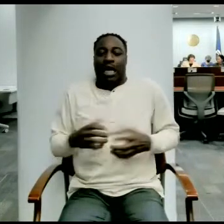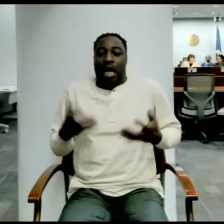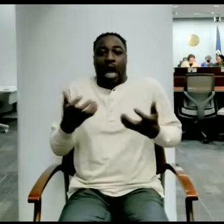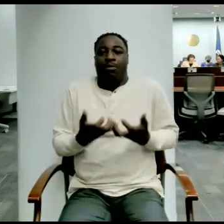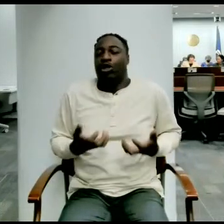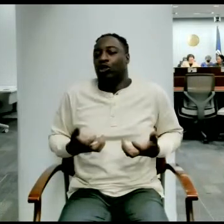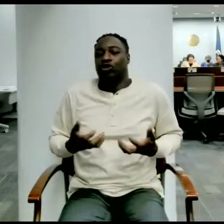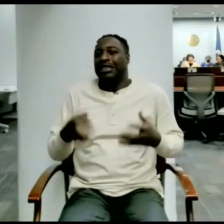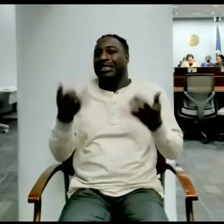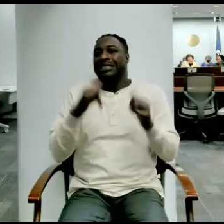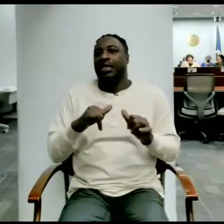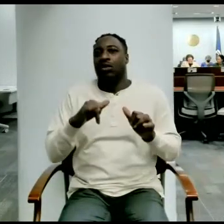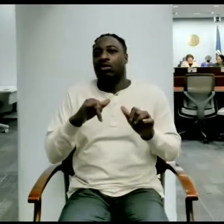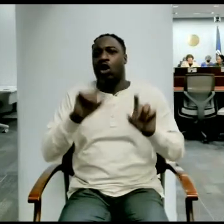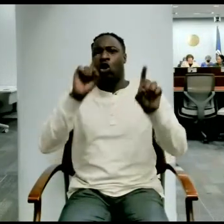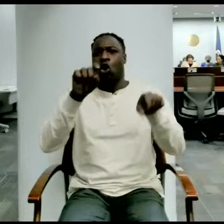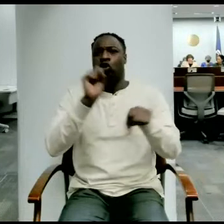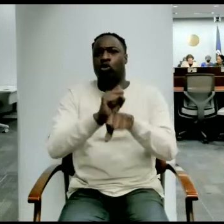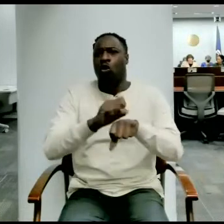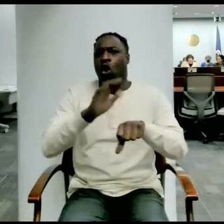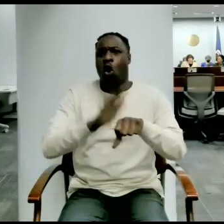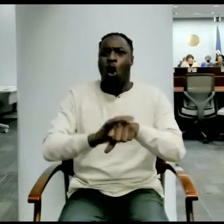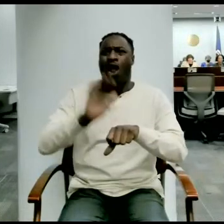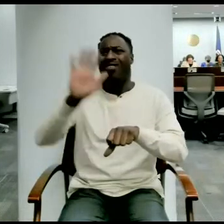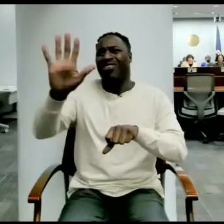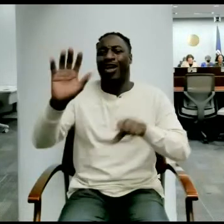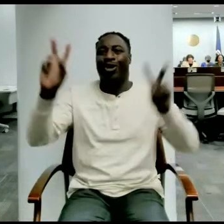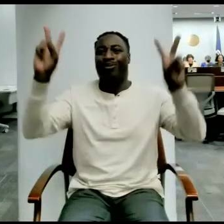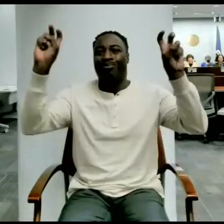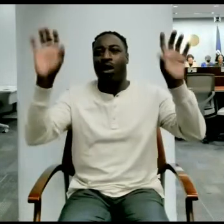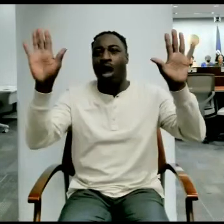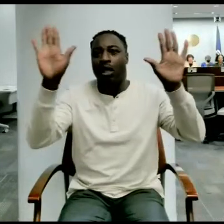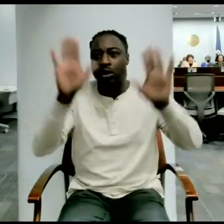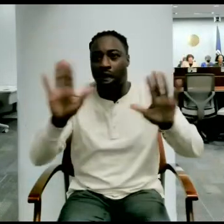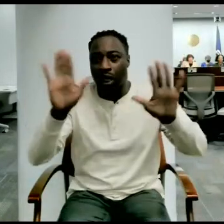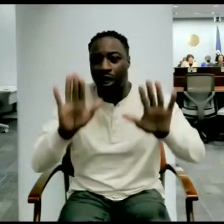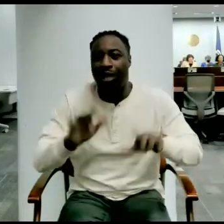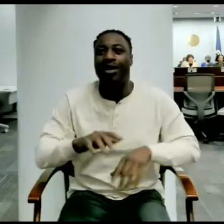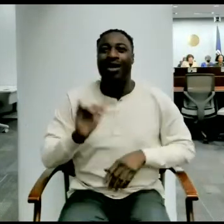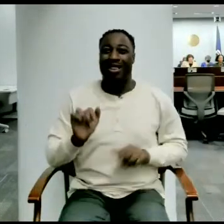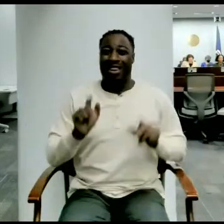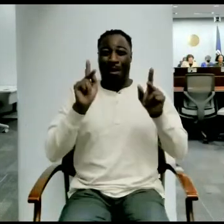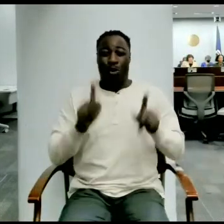his Sabbath, should not preclude that person from filing a failure to accommodate a claim.